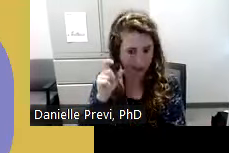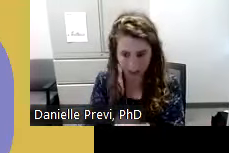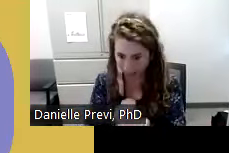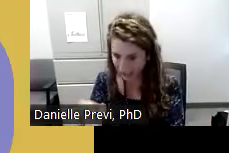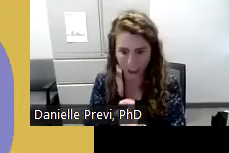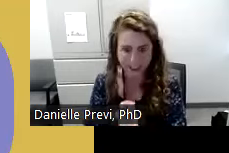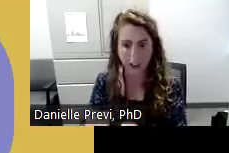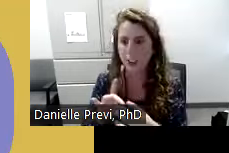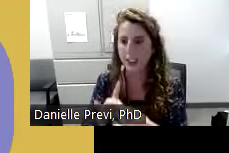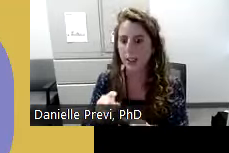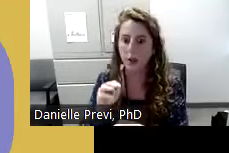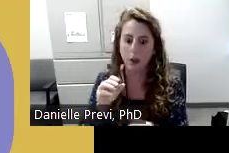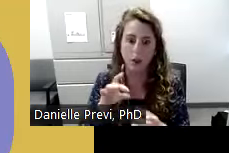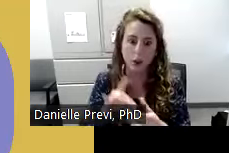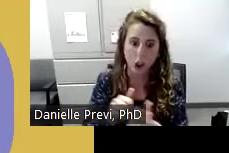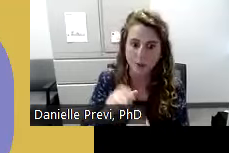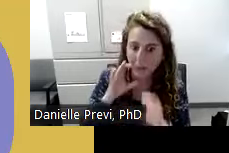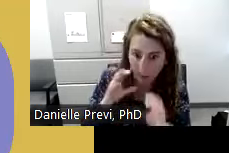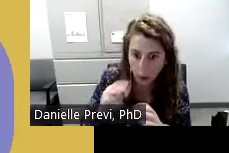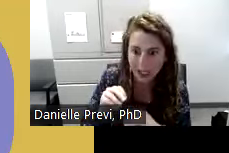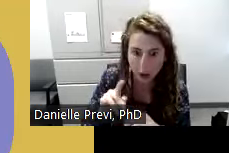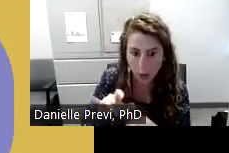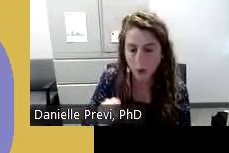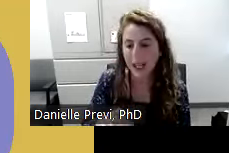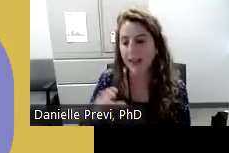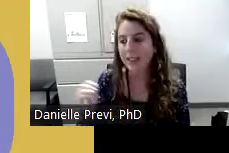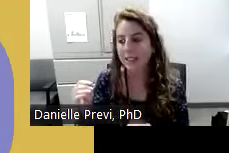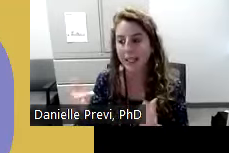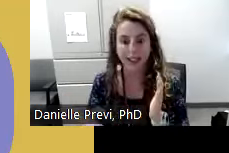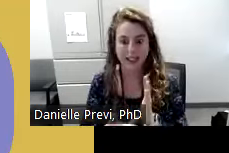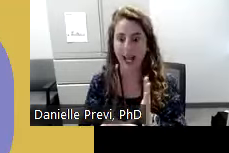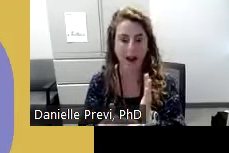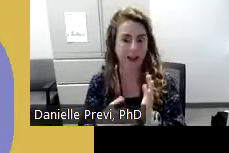can be education that continues to go through changes. That can be in terms of communication